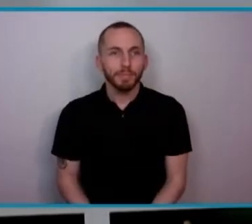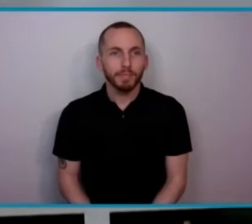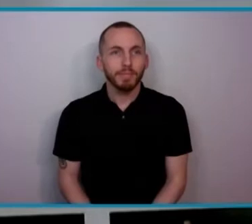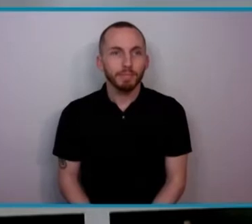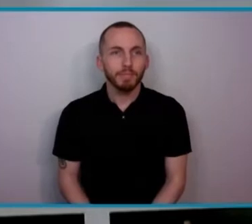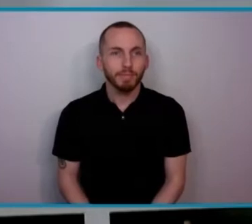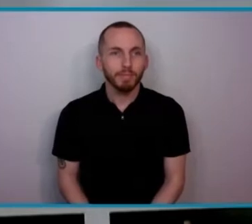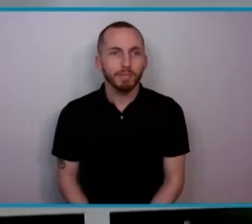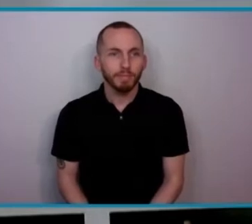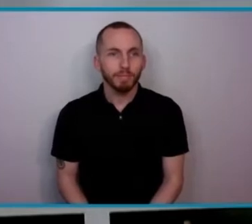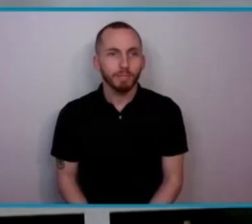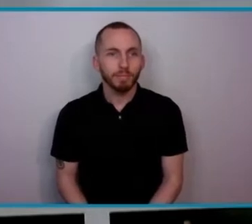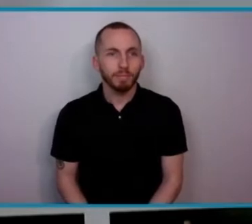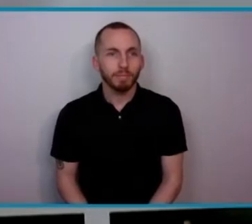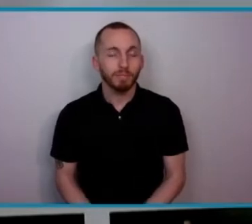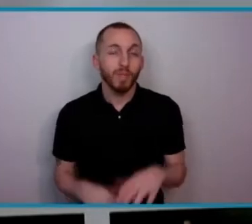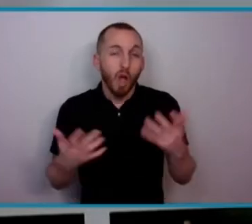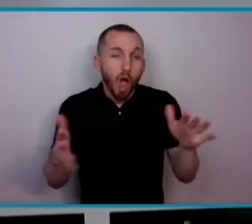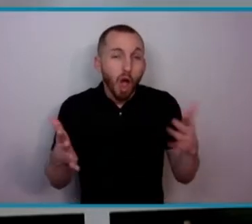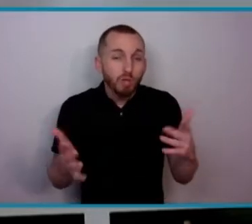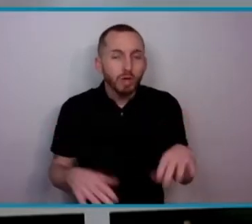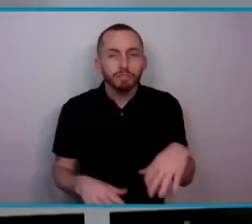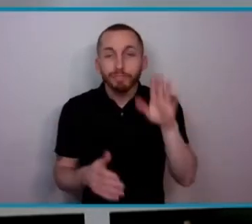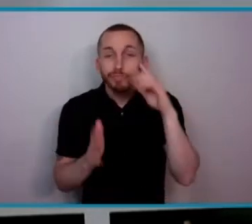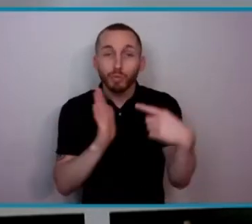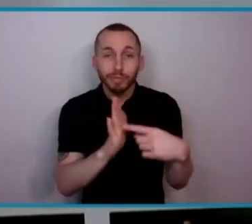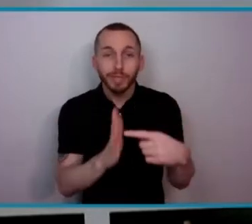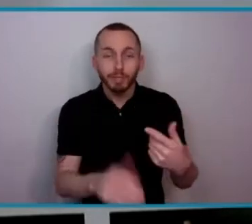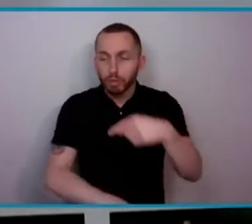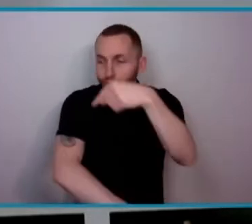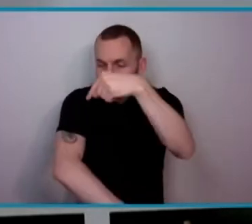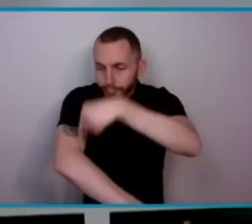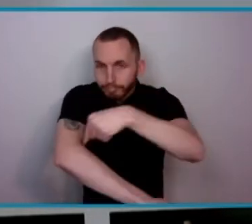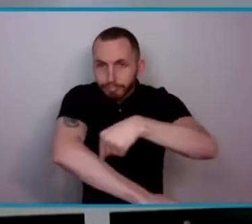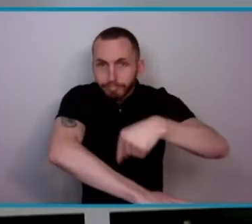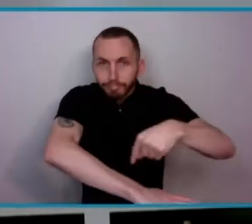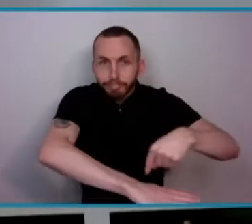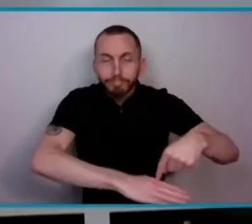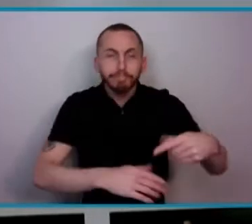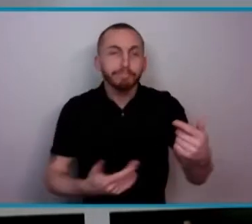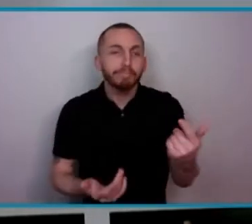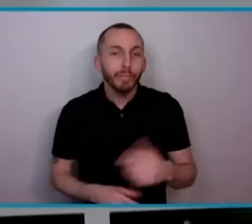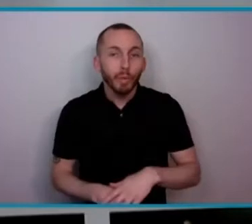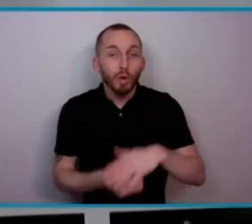acupuncture or mindfulness-based stress reduction, but not so much yet in terms of music therapy.